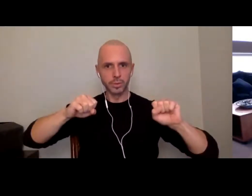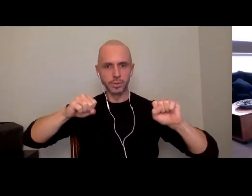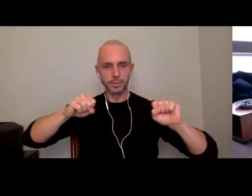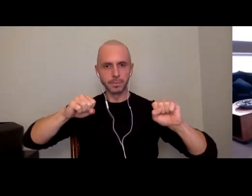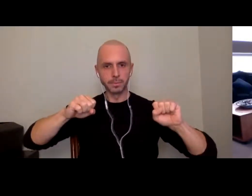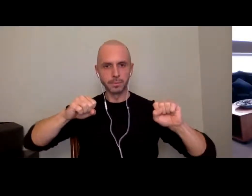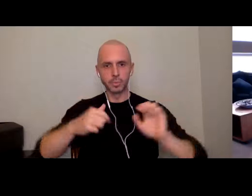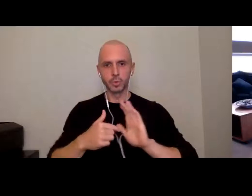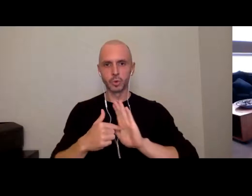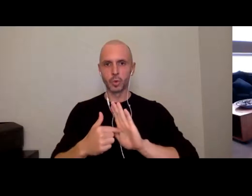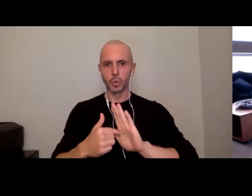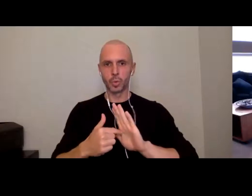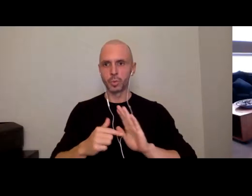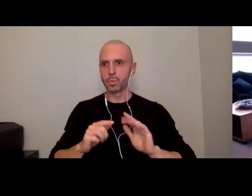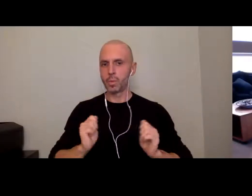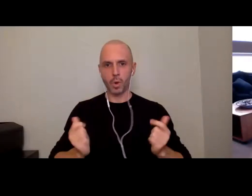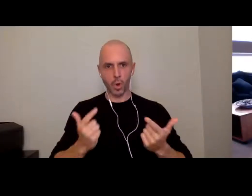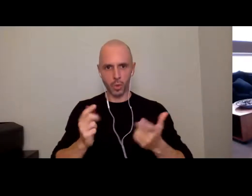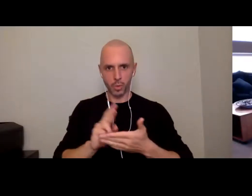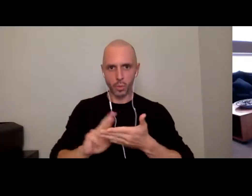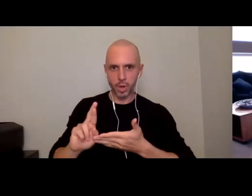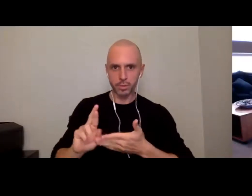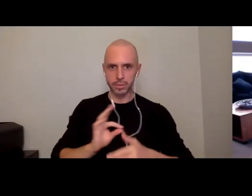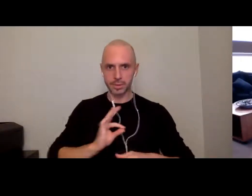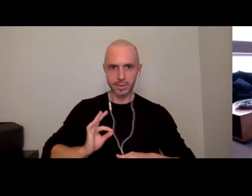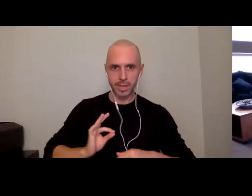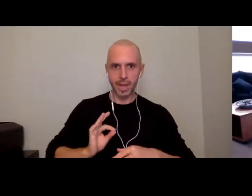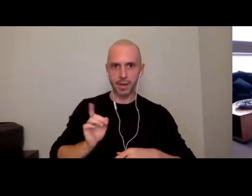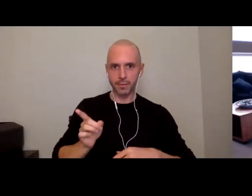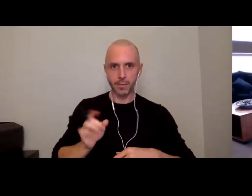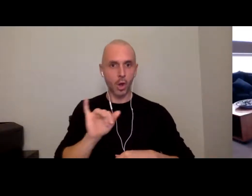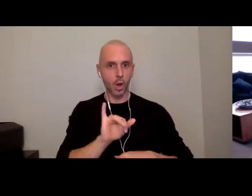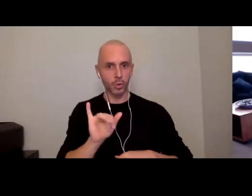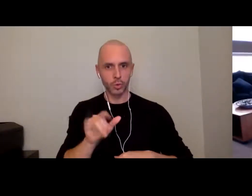and everybody here this evening as well as the designer of the book Barry as you've mentioned